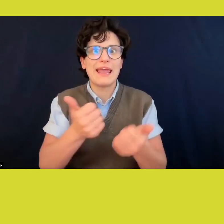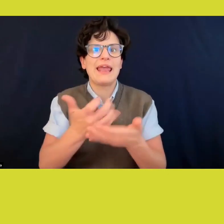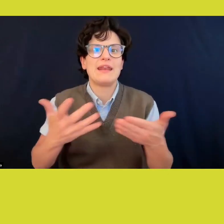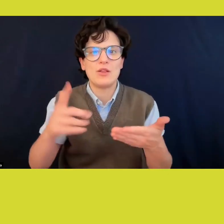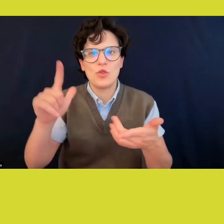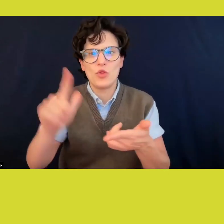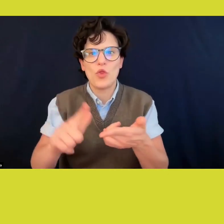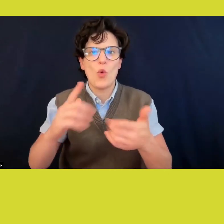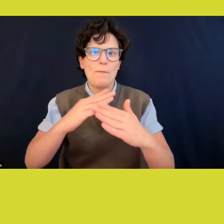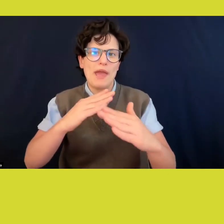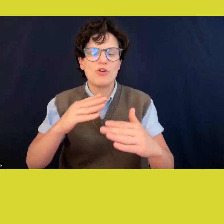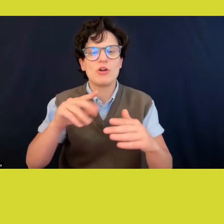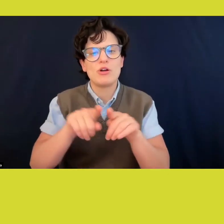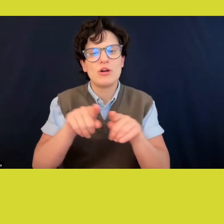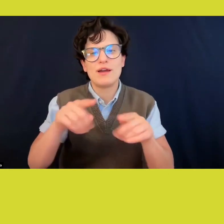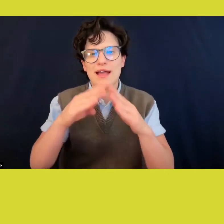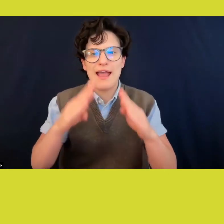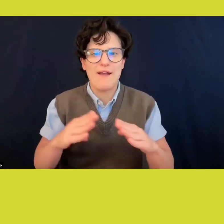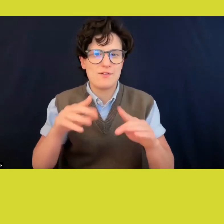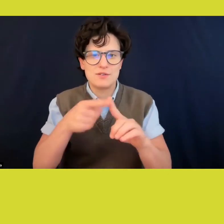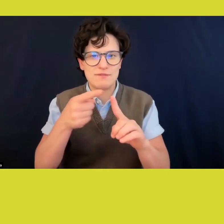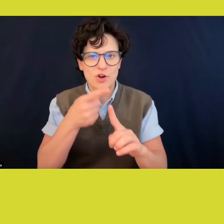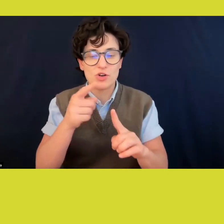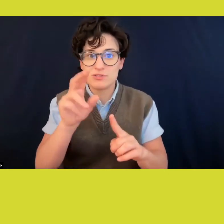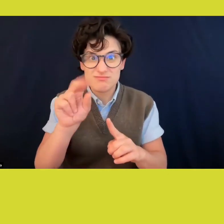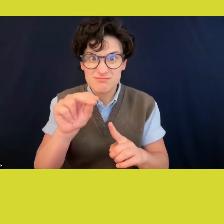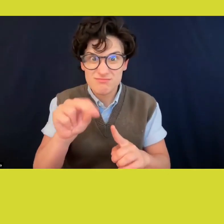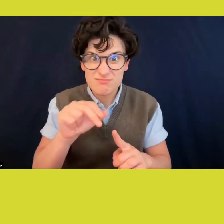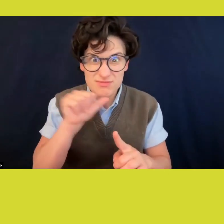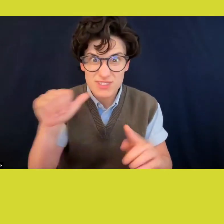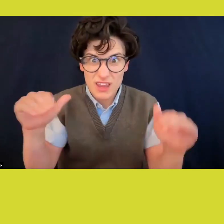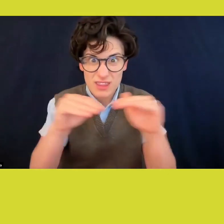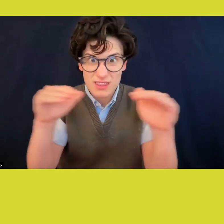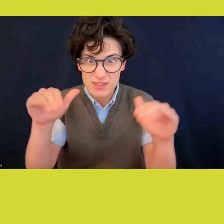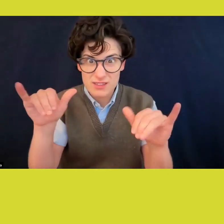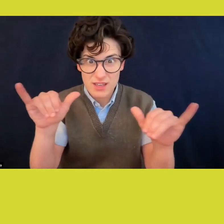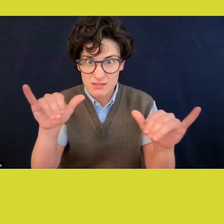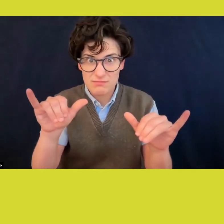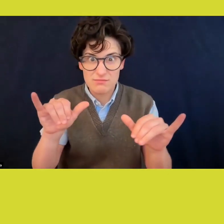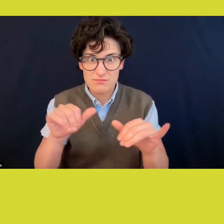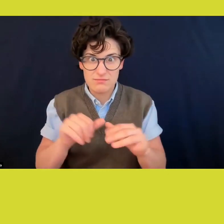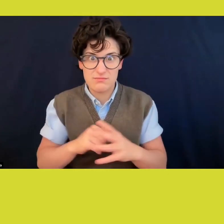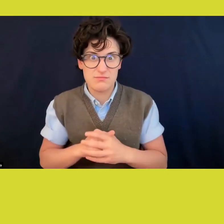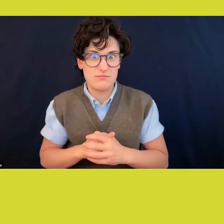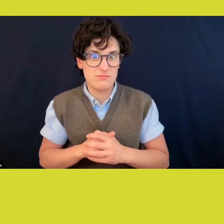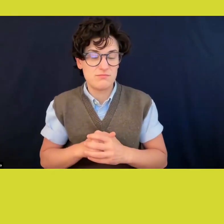housing first and those two things are not actually this the same. And I certainly think that has